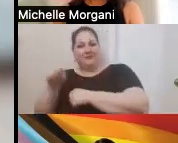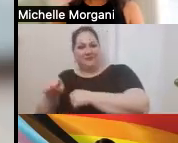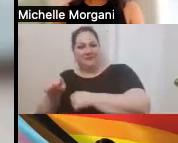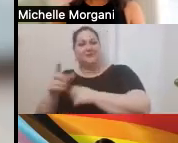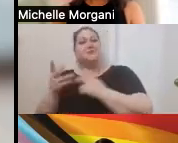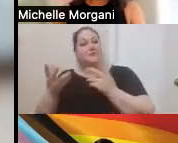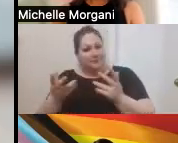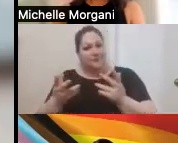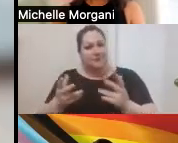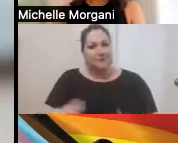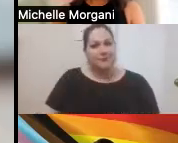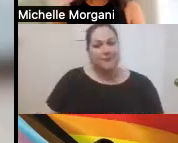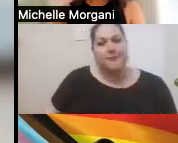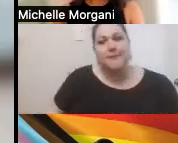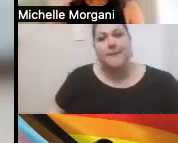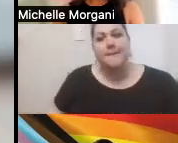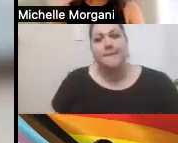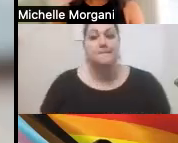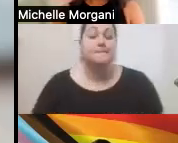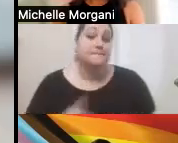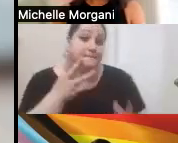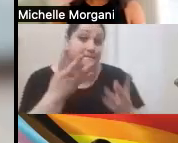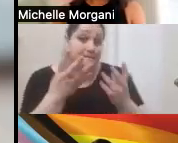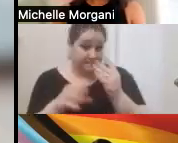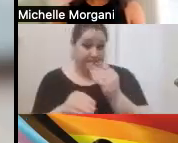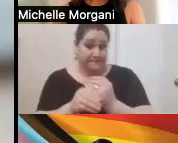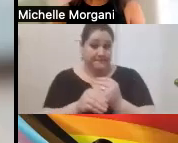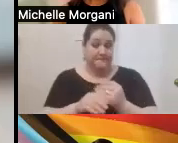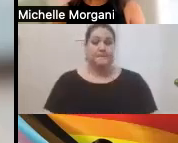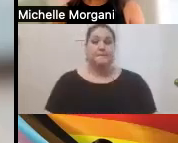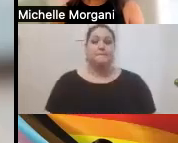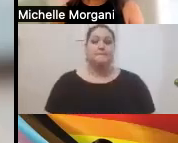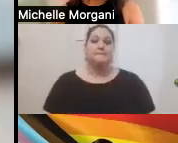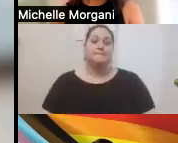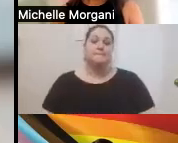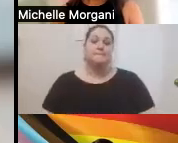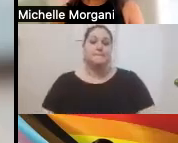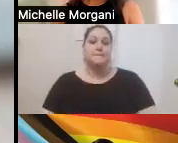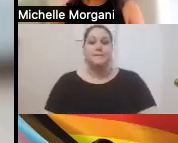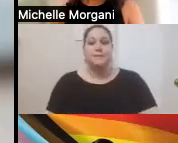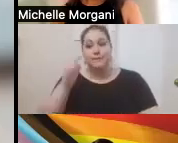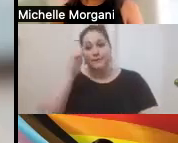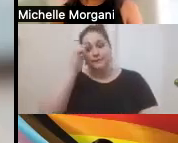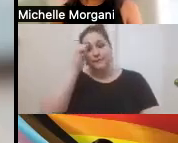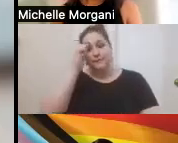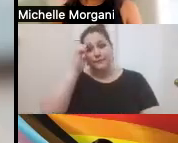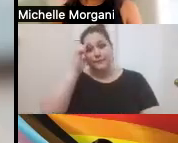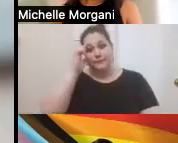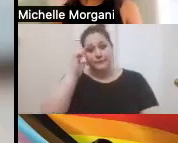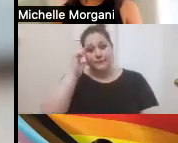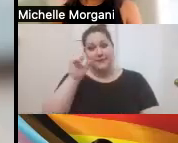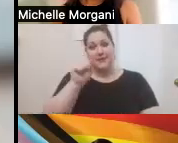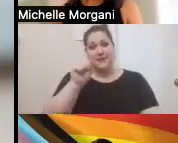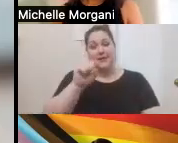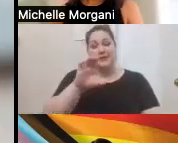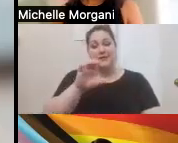Just to, sorry to add, but scaffolding with speech recognition, like dragon,